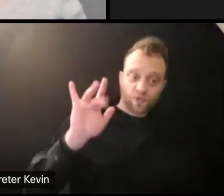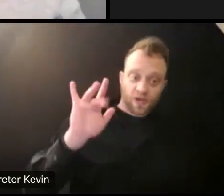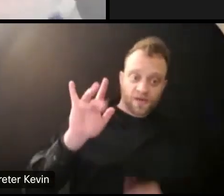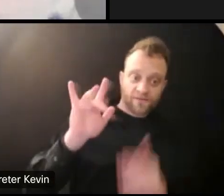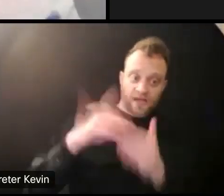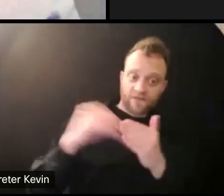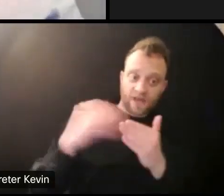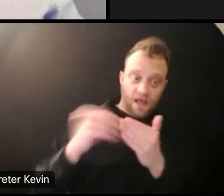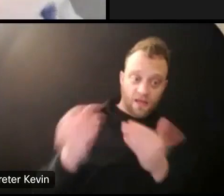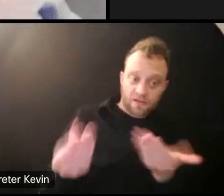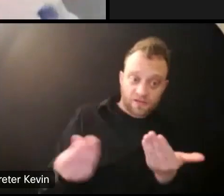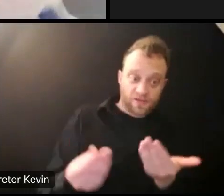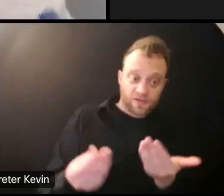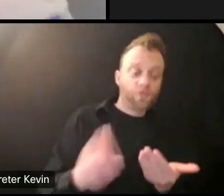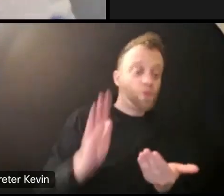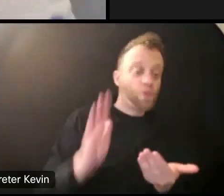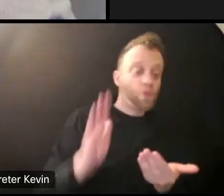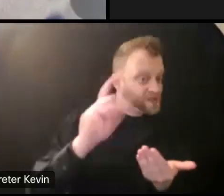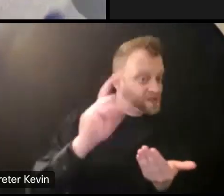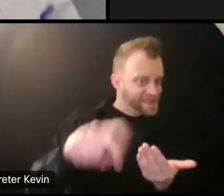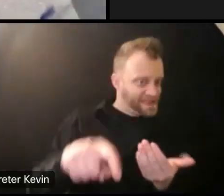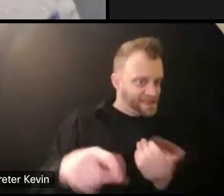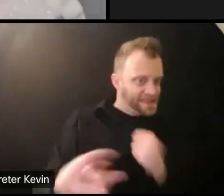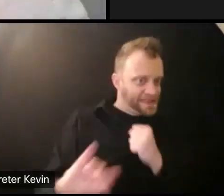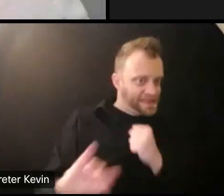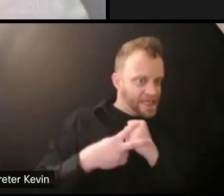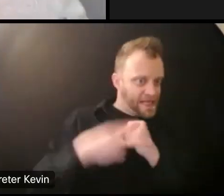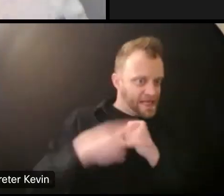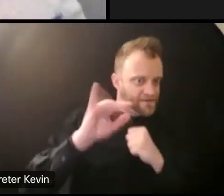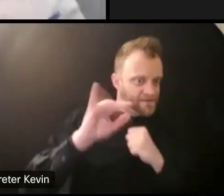back to them and that's money that would go into your pocket for monies that you spend for your